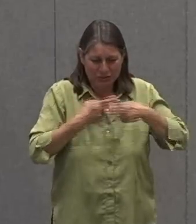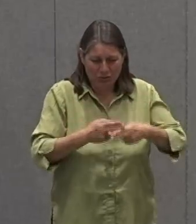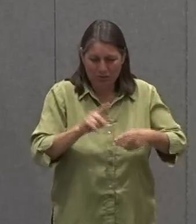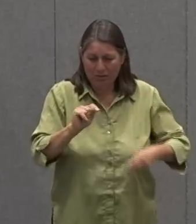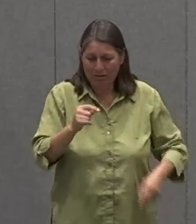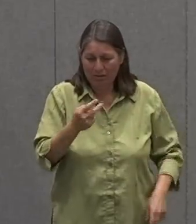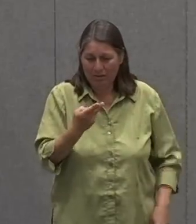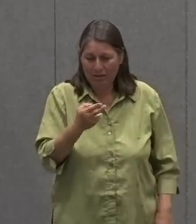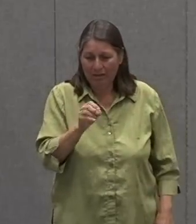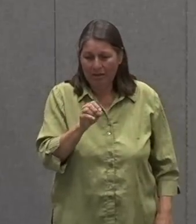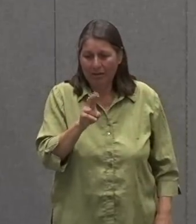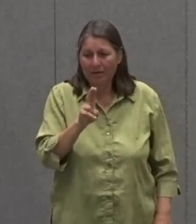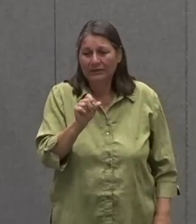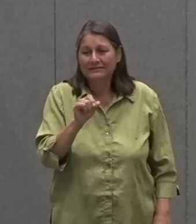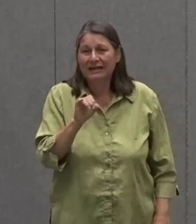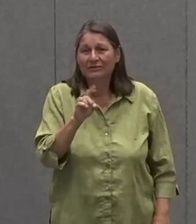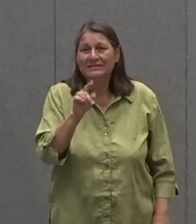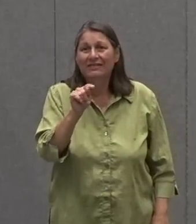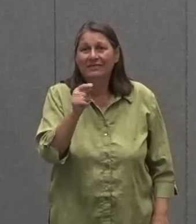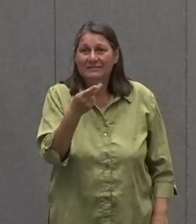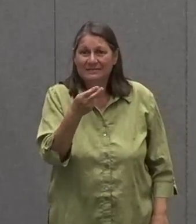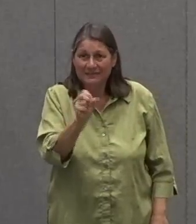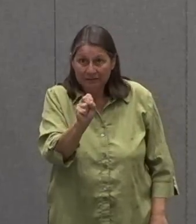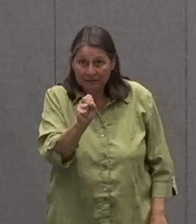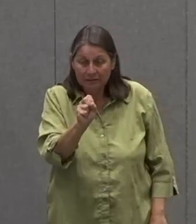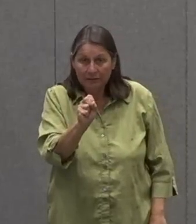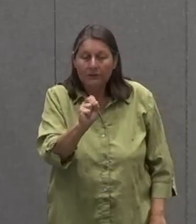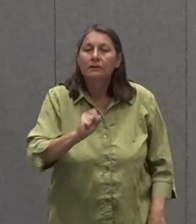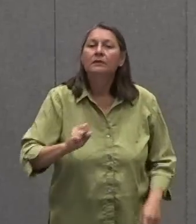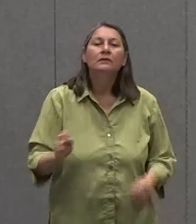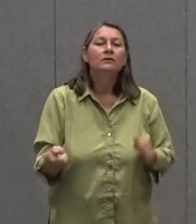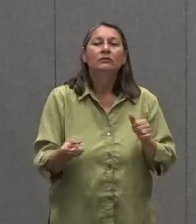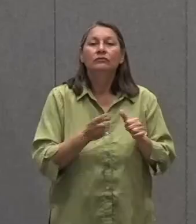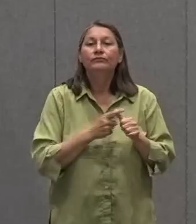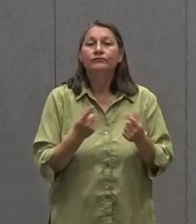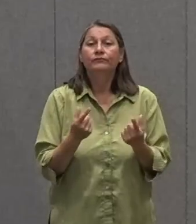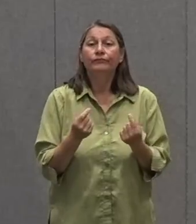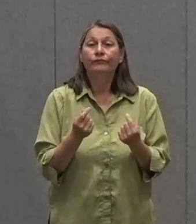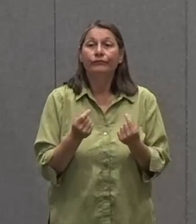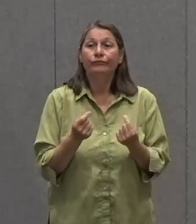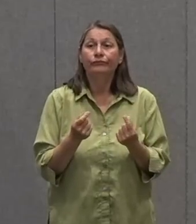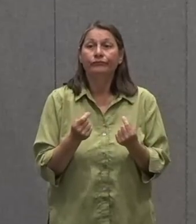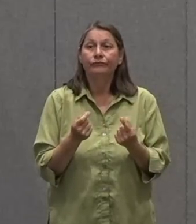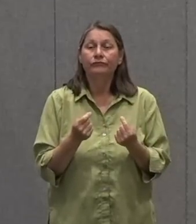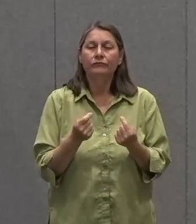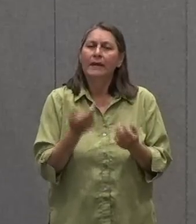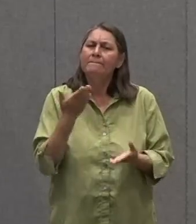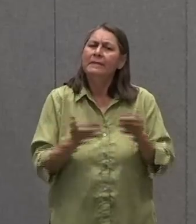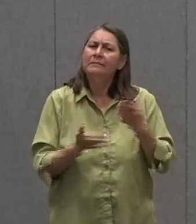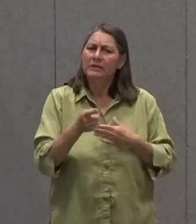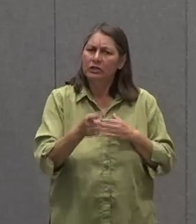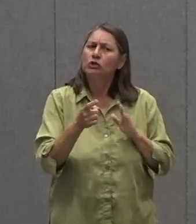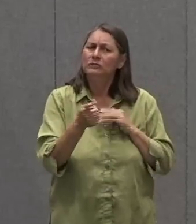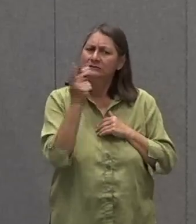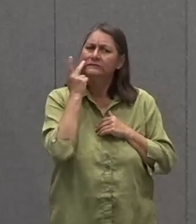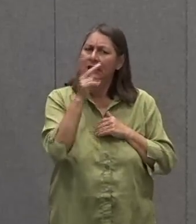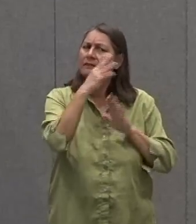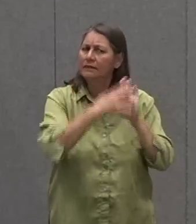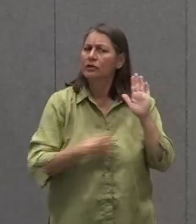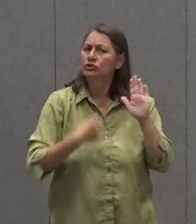So one of the first things that we always want to do is we want to go ahead and, maybe you've seen this chart before. If you have that piece of paper,